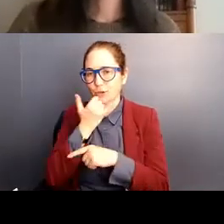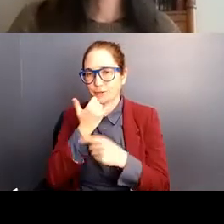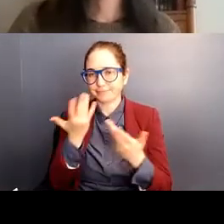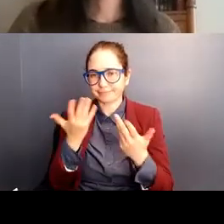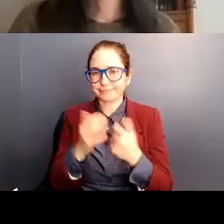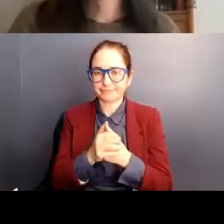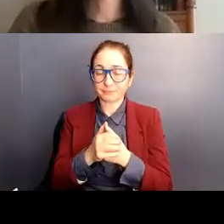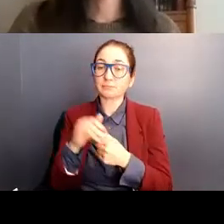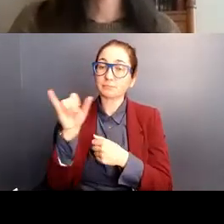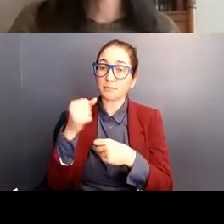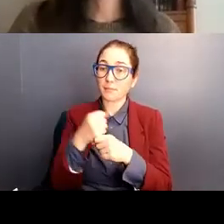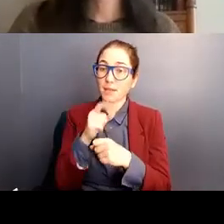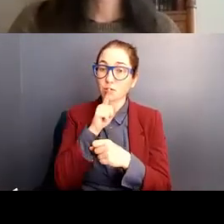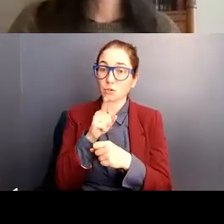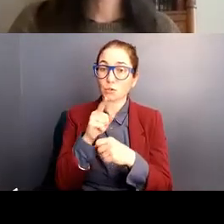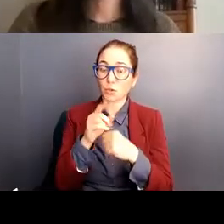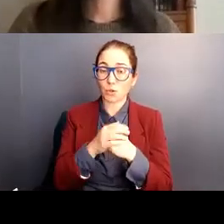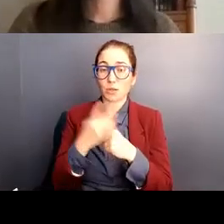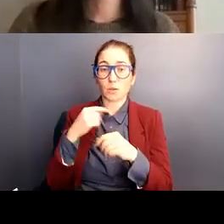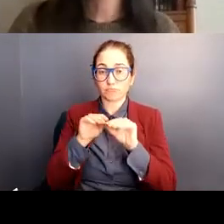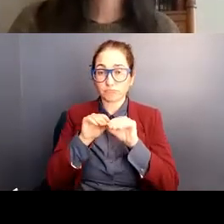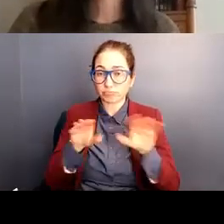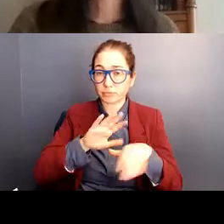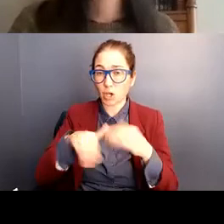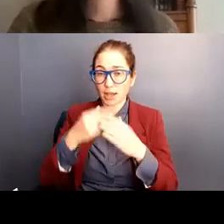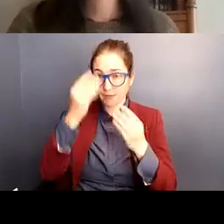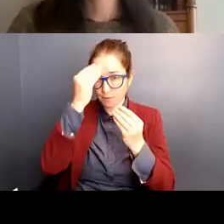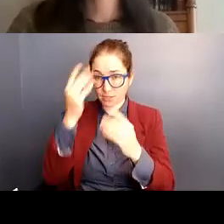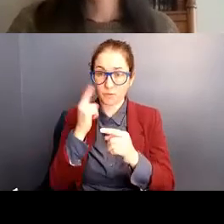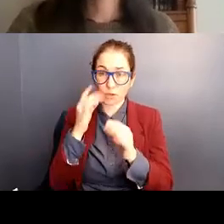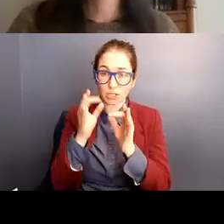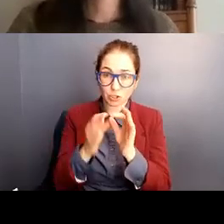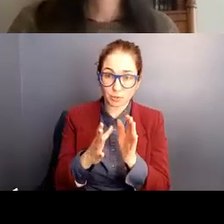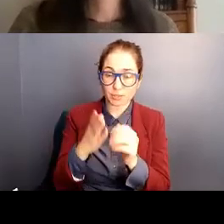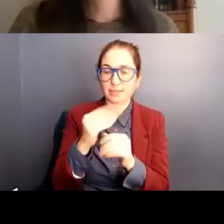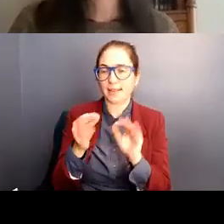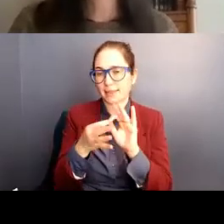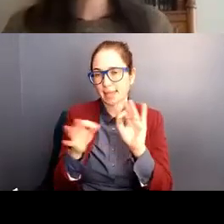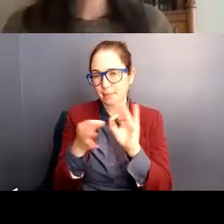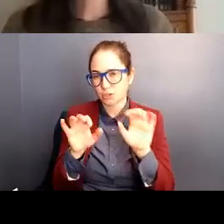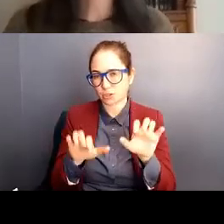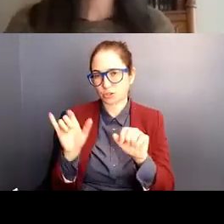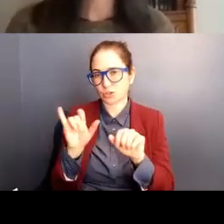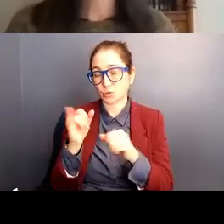to make sure we're sending all materials for the interpreters as well as the captioners basically if you're hiring anybody